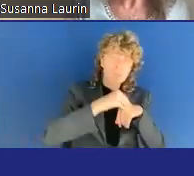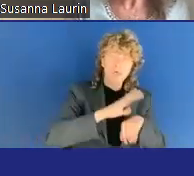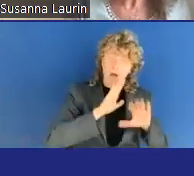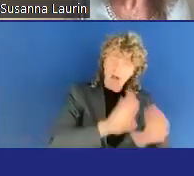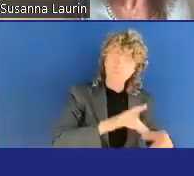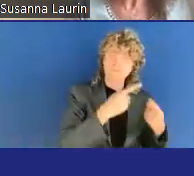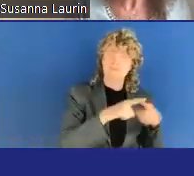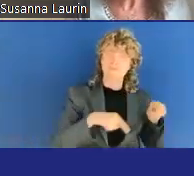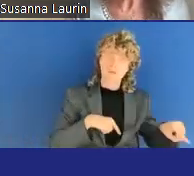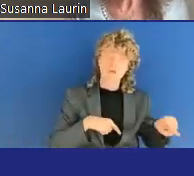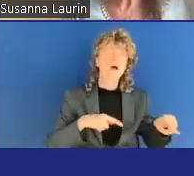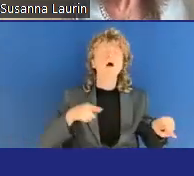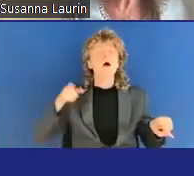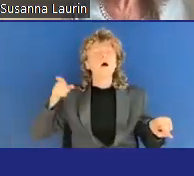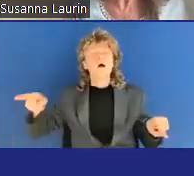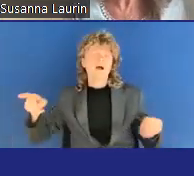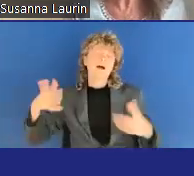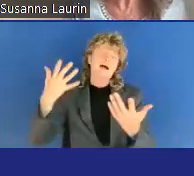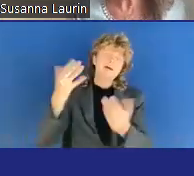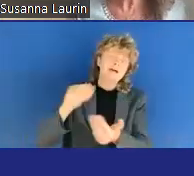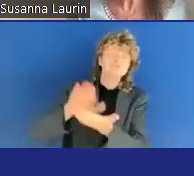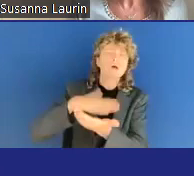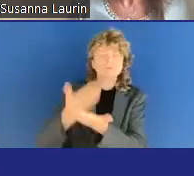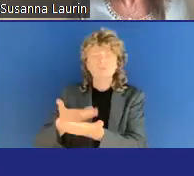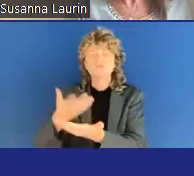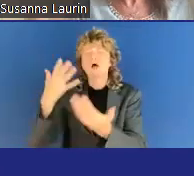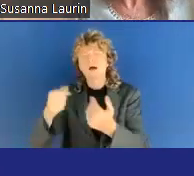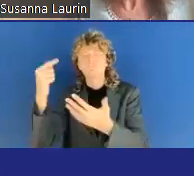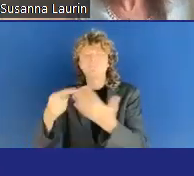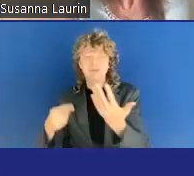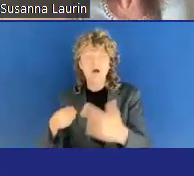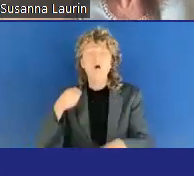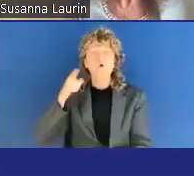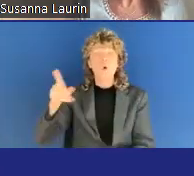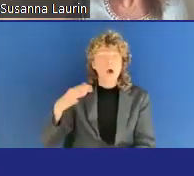EU support we provide, that doesn't cost anything extra. You get everything that everyone else gets